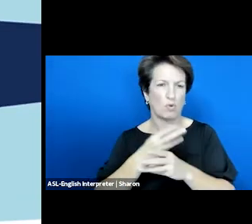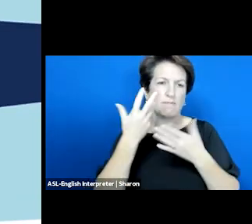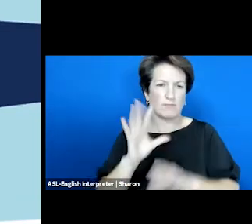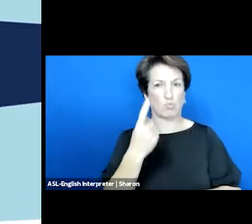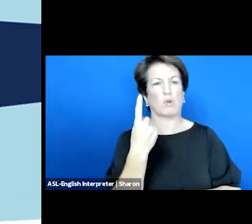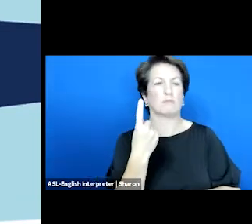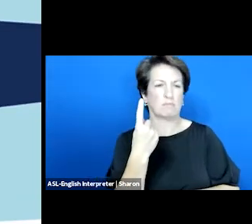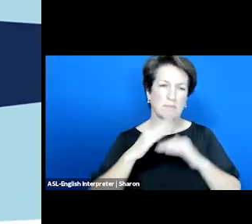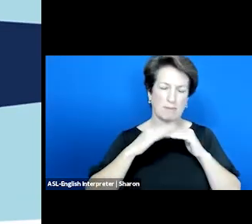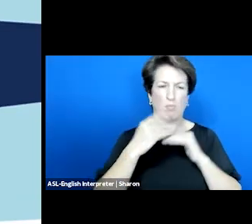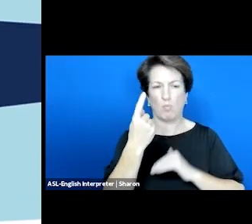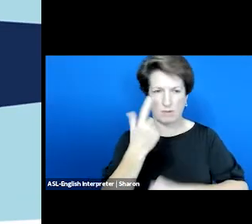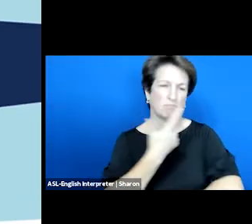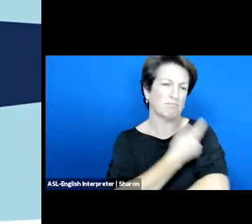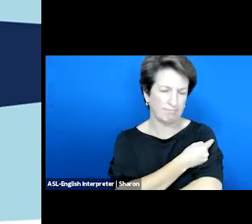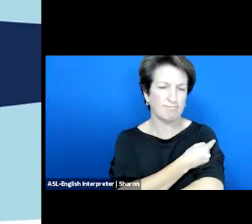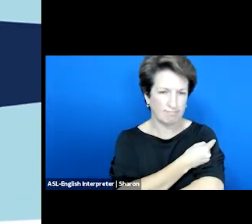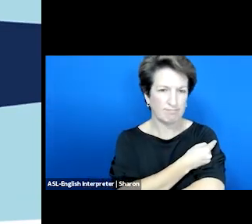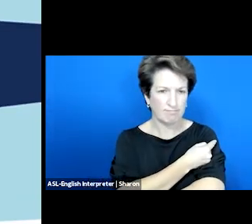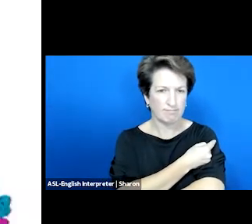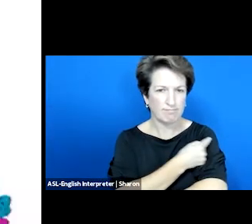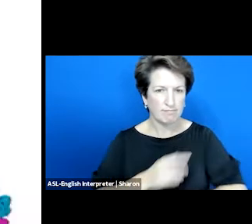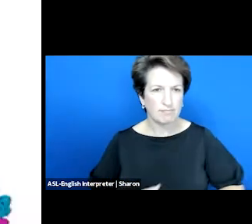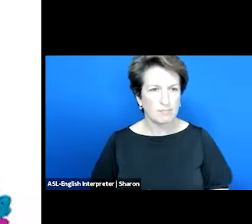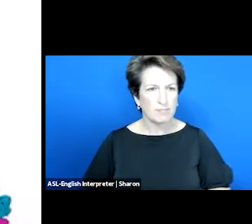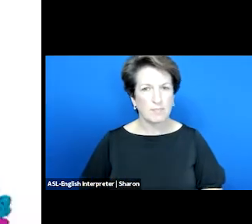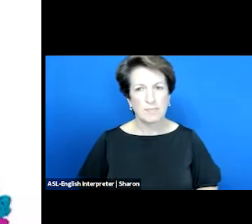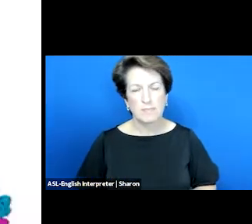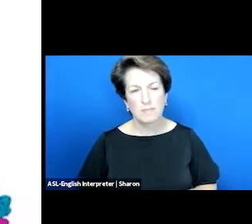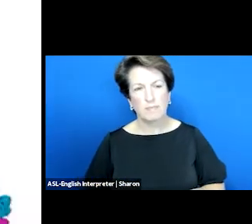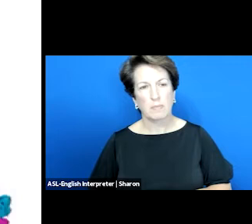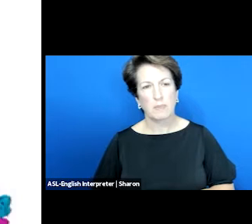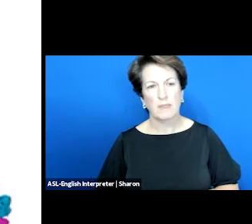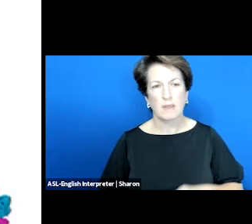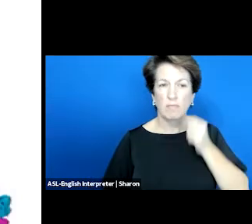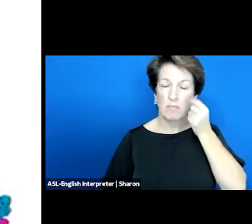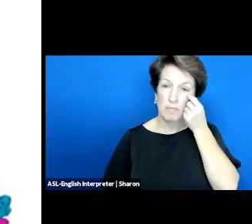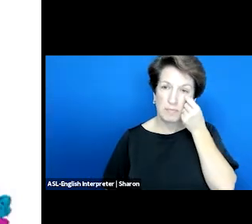received at the doctor's office or at school, we are under the biggest vaccination campaign in history. 57 million doses have been administered across Canada,